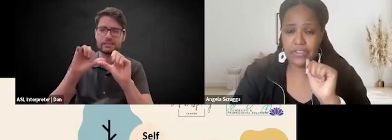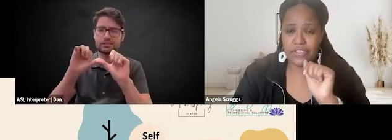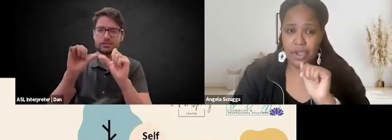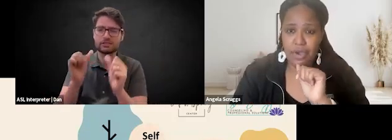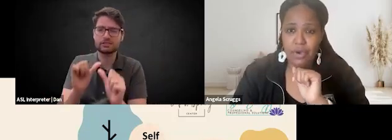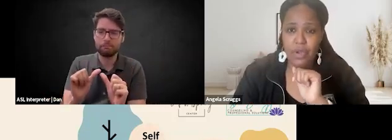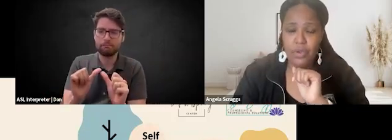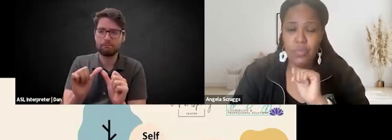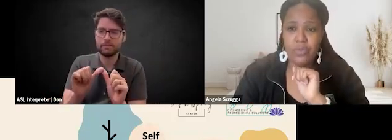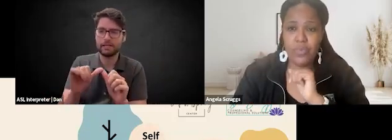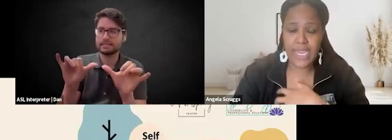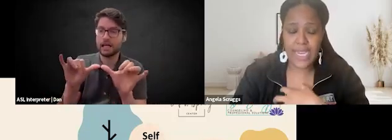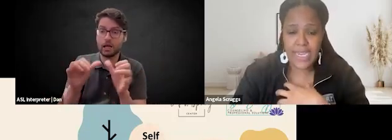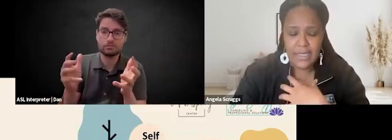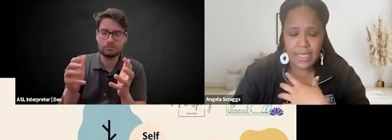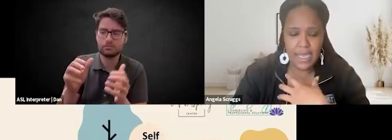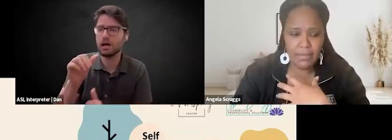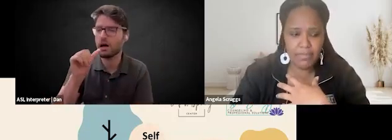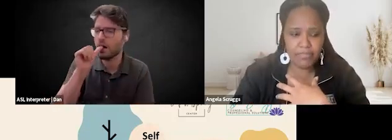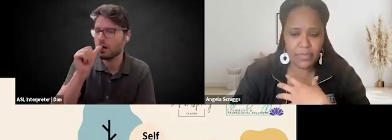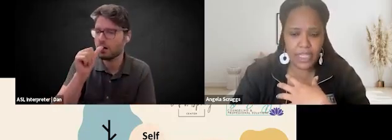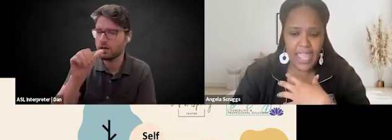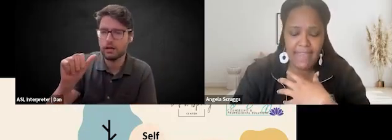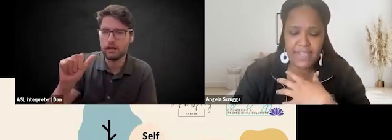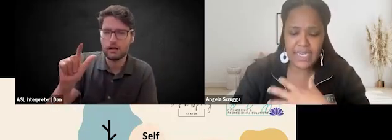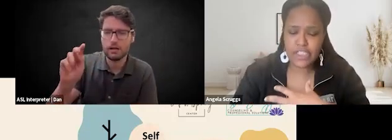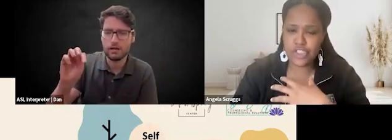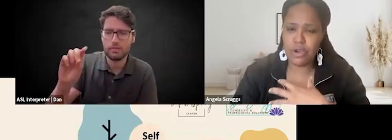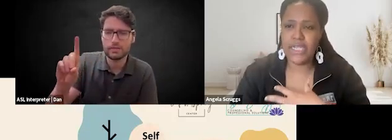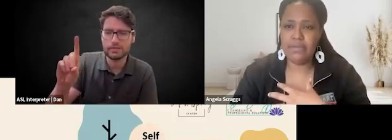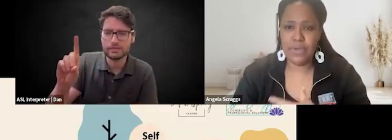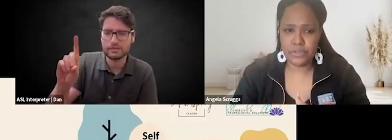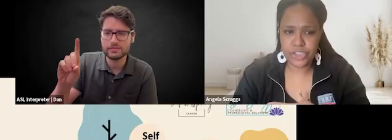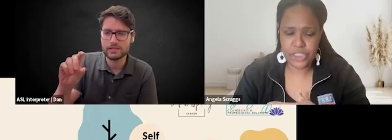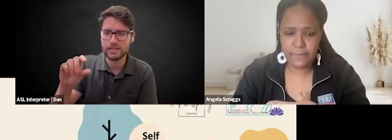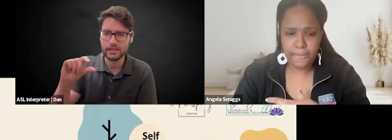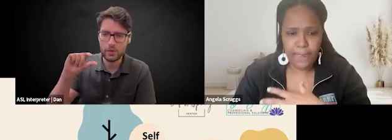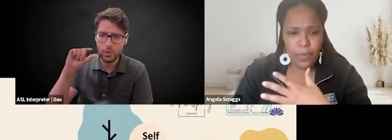And so when we, um... have any strong emotion,